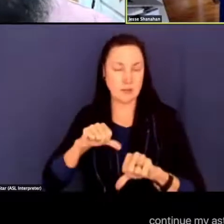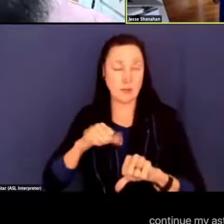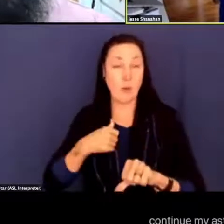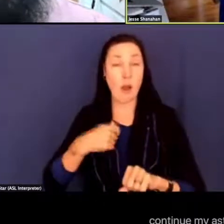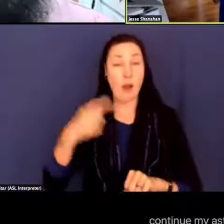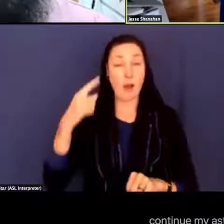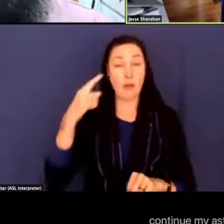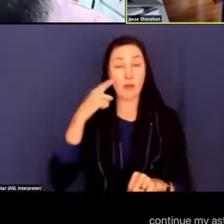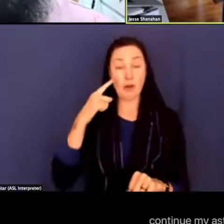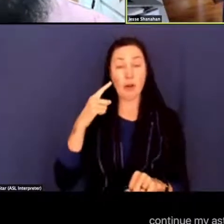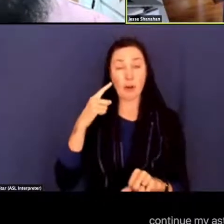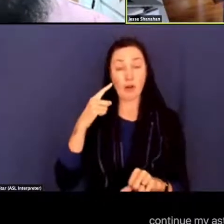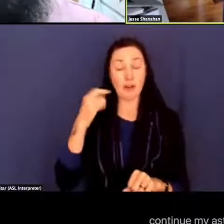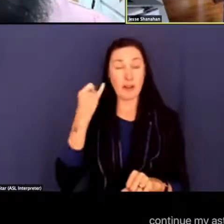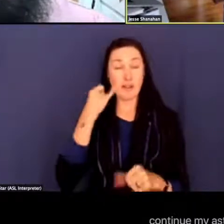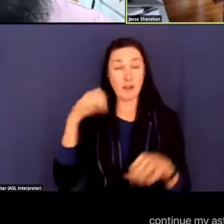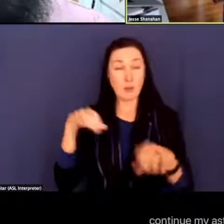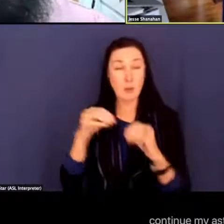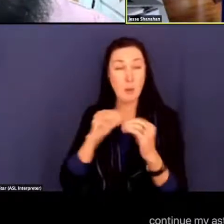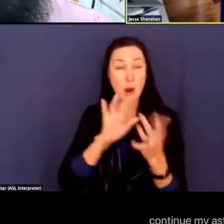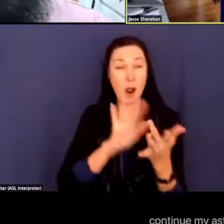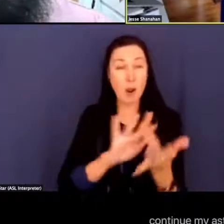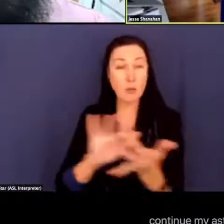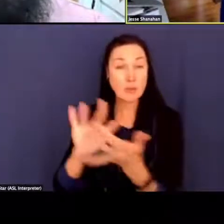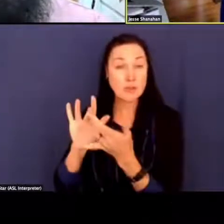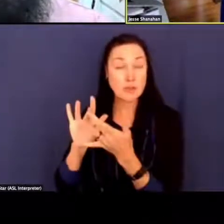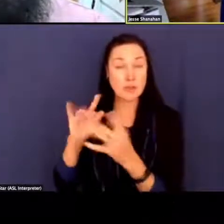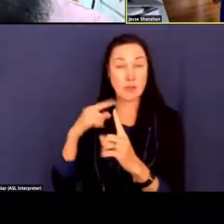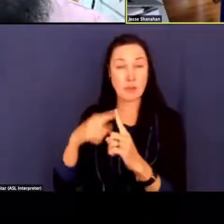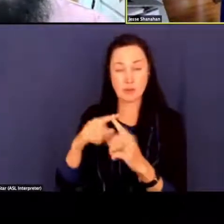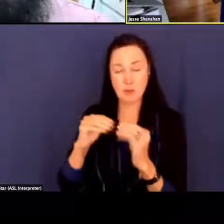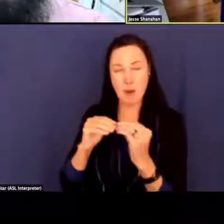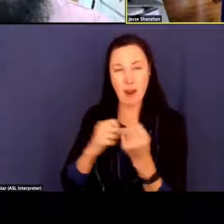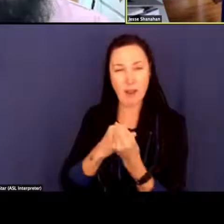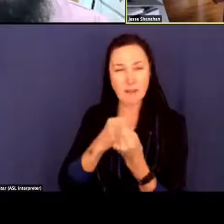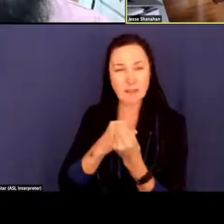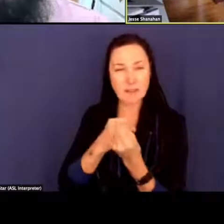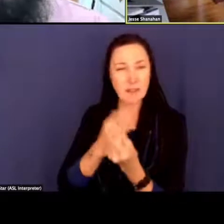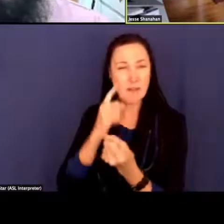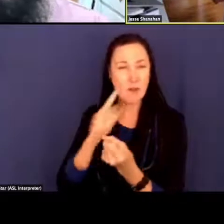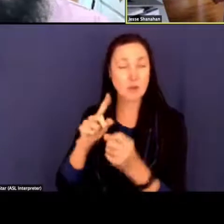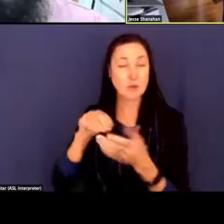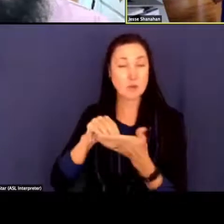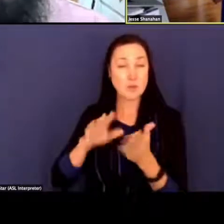disability advocacy hopefully for future students, higher education will be more accessible.